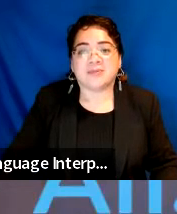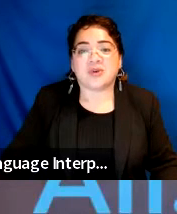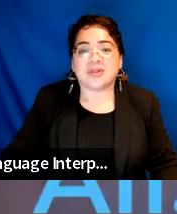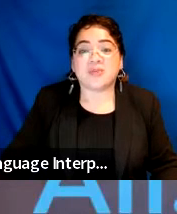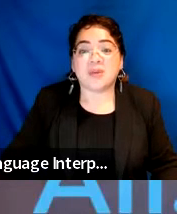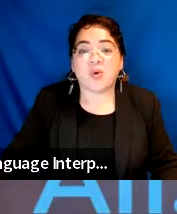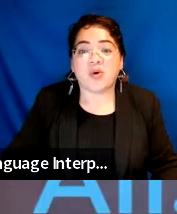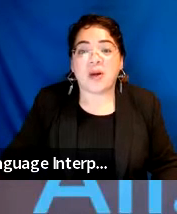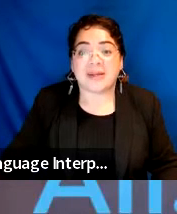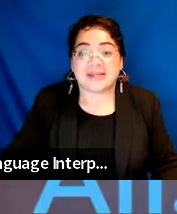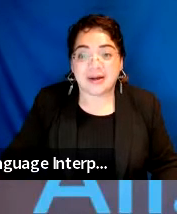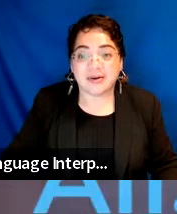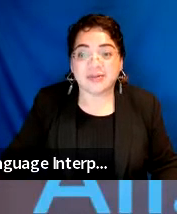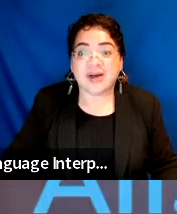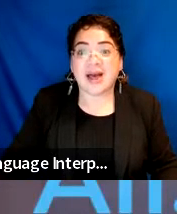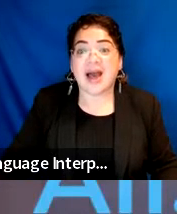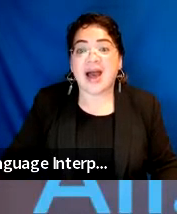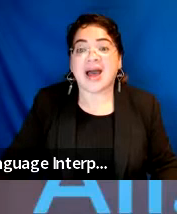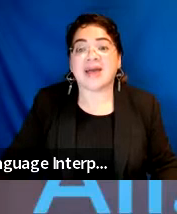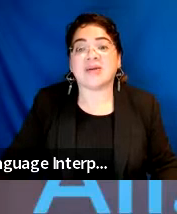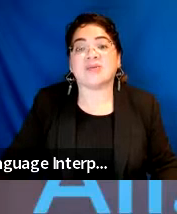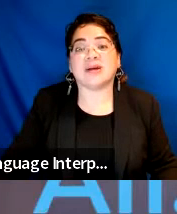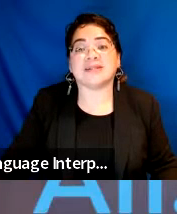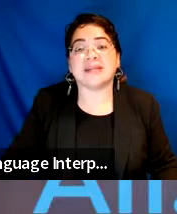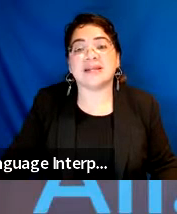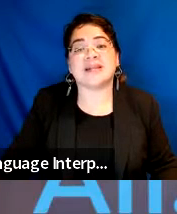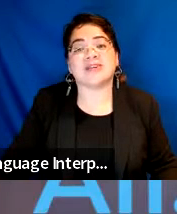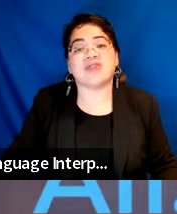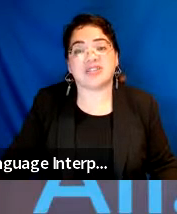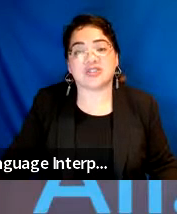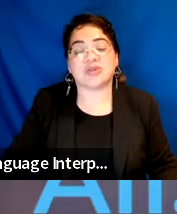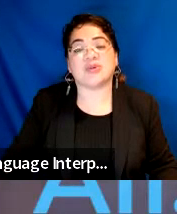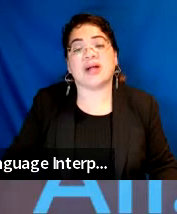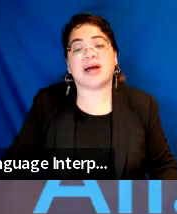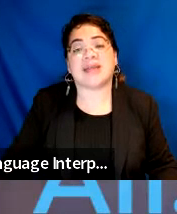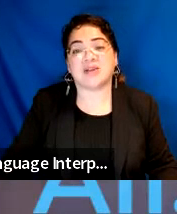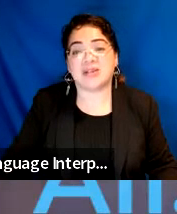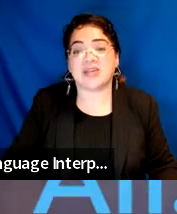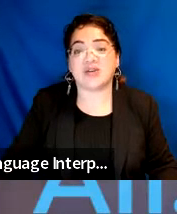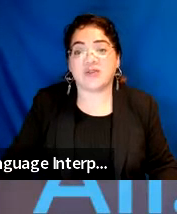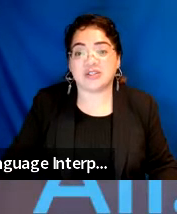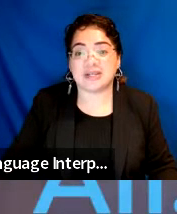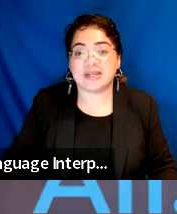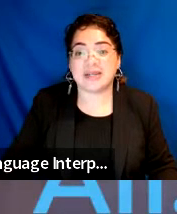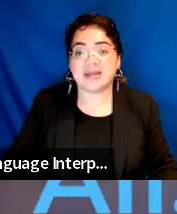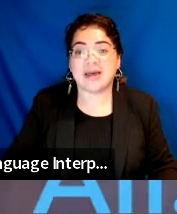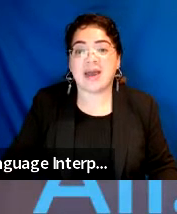Sign Language Interpreter | Paola Morales del Castillo, they: So a little bit more about myself. I uh studied in graduate school at Gallaudet University,